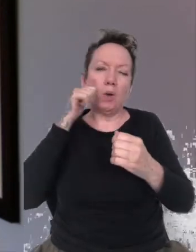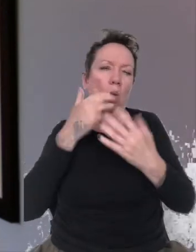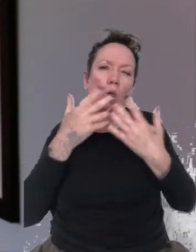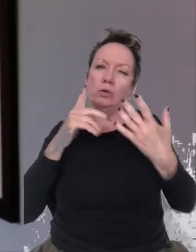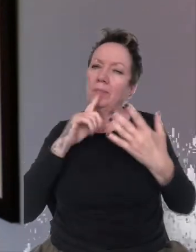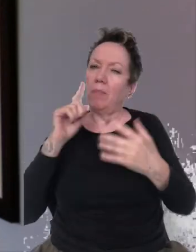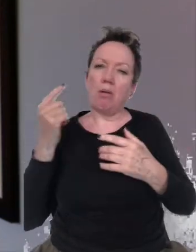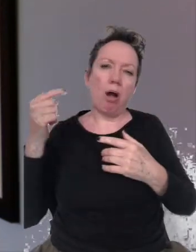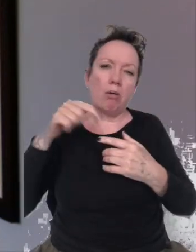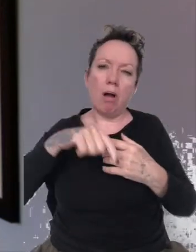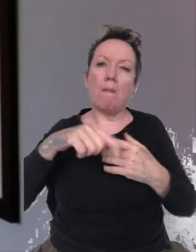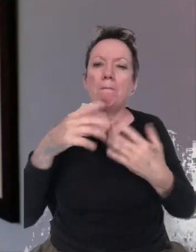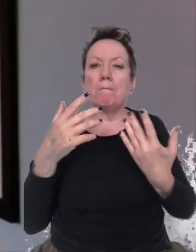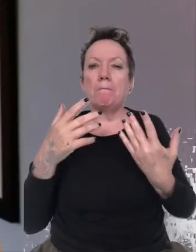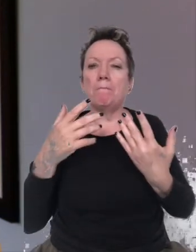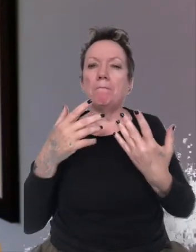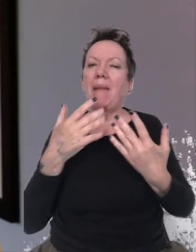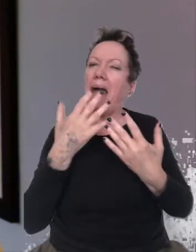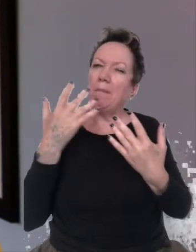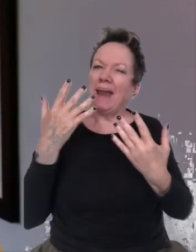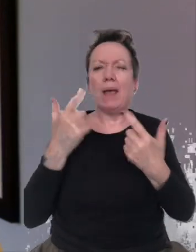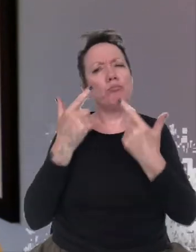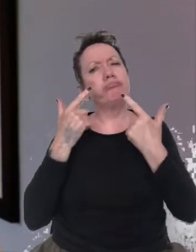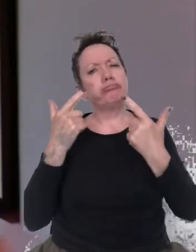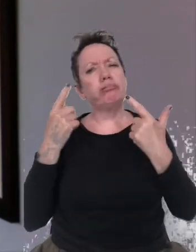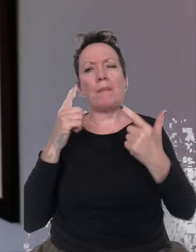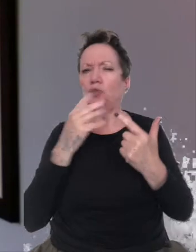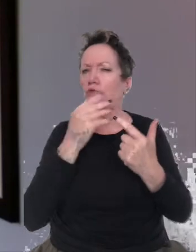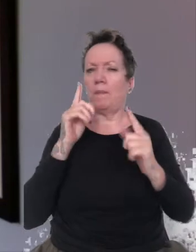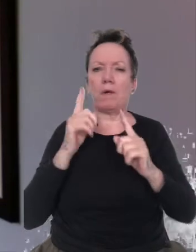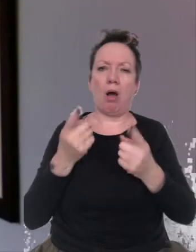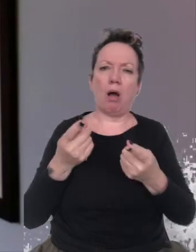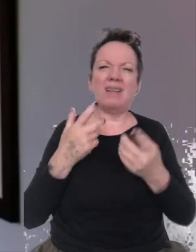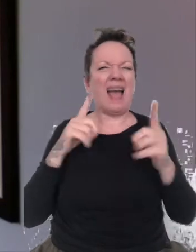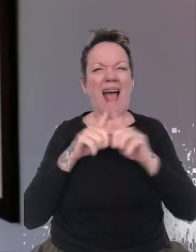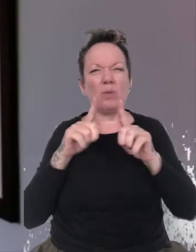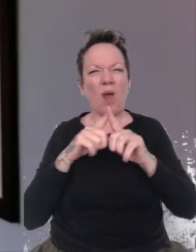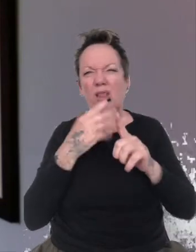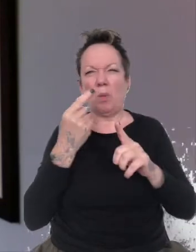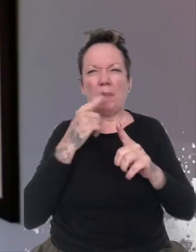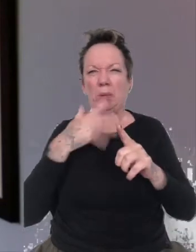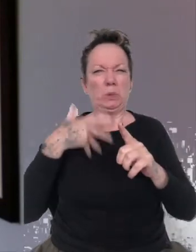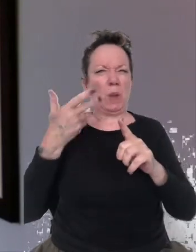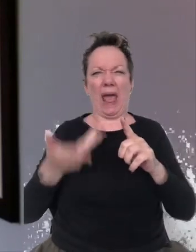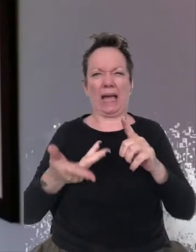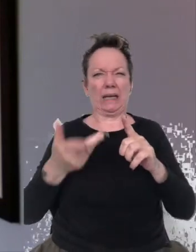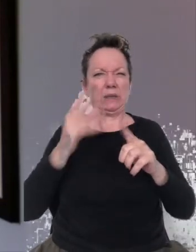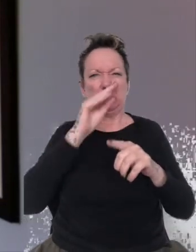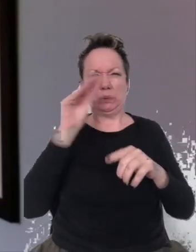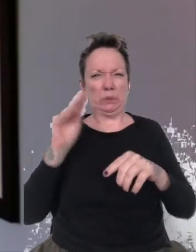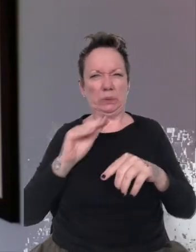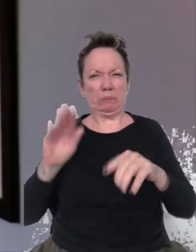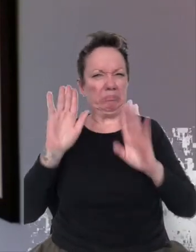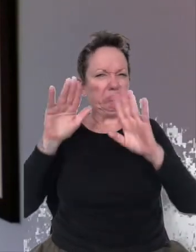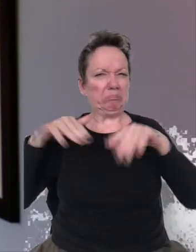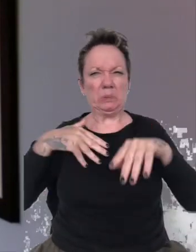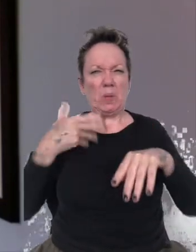of people who couldn't be there. And also people who just don't get on with zoom. So we thought this would be a really nice way to share some of